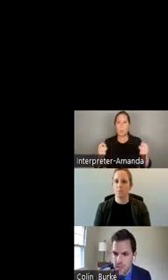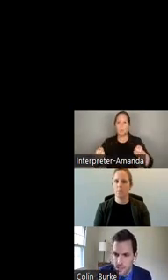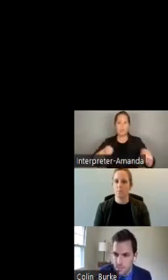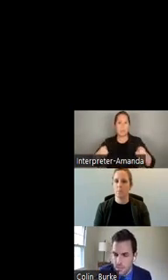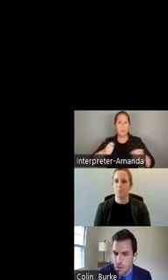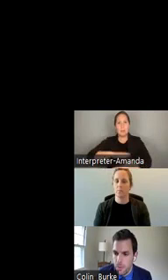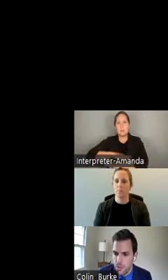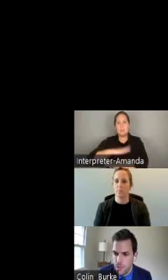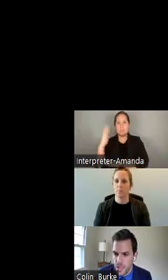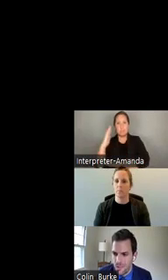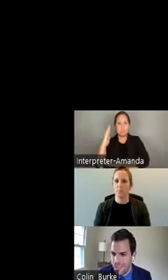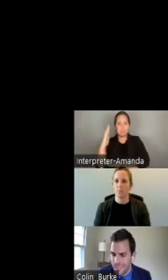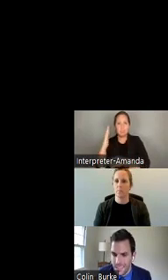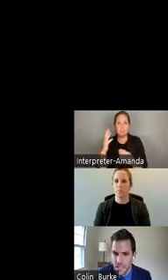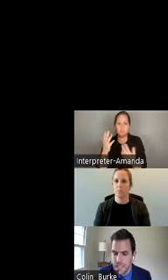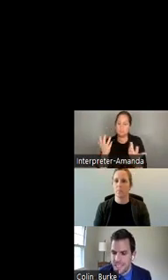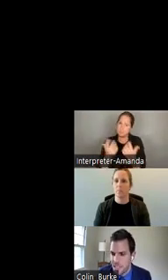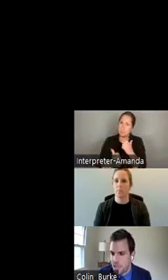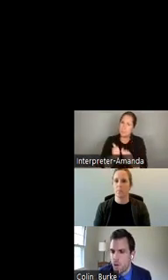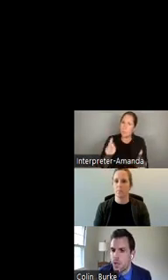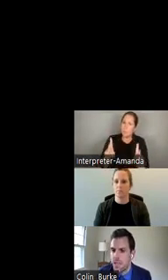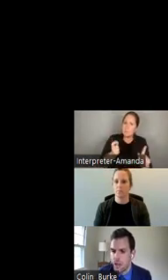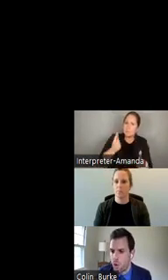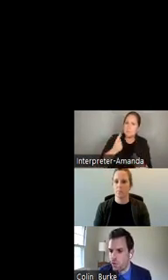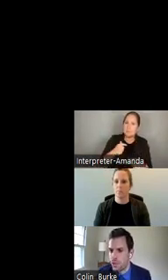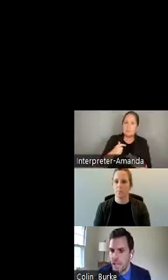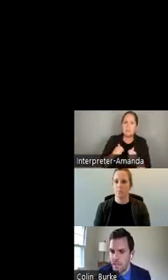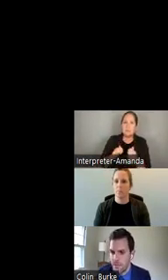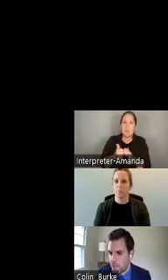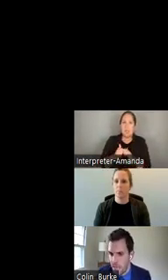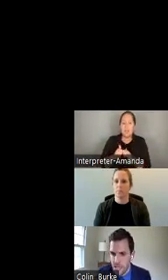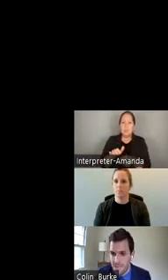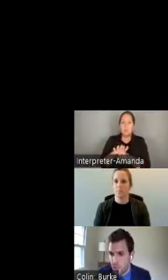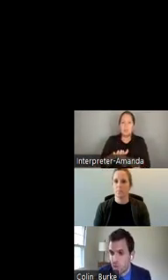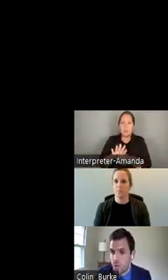stress I think probably people understand right like there's loading over a lifespan even a